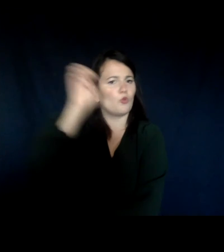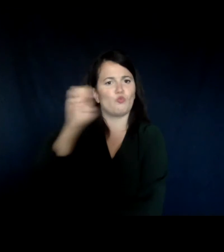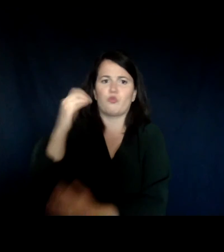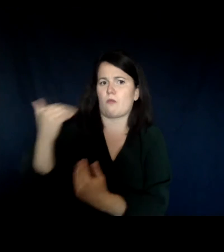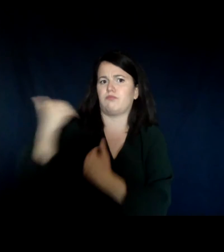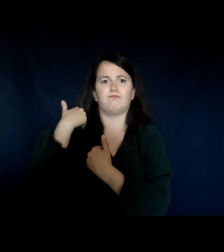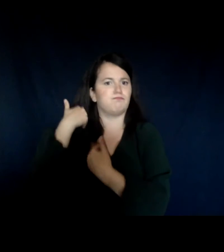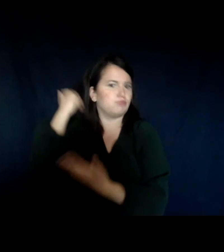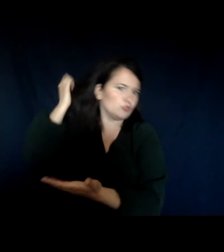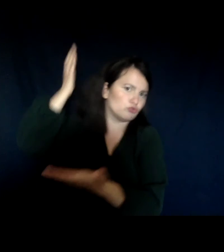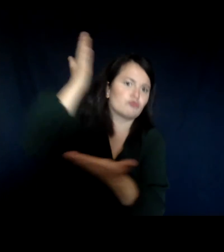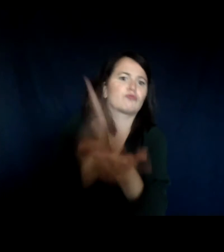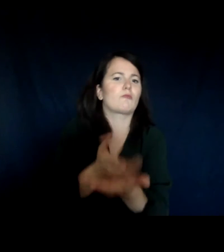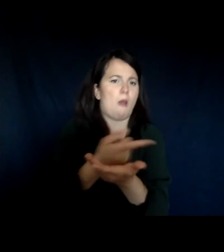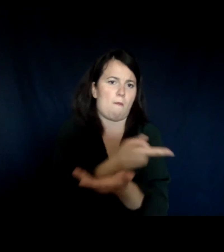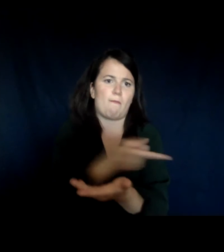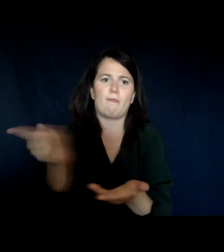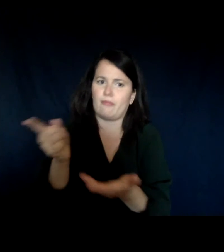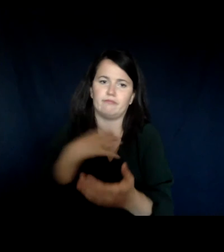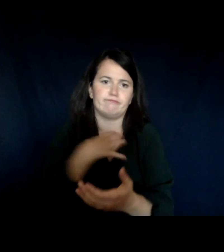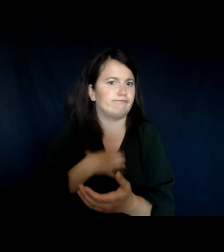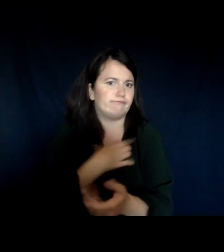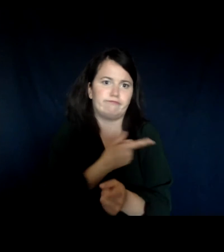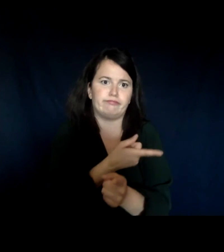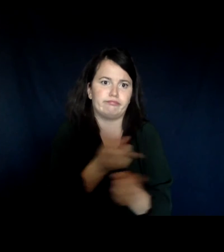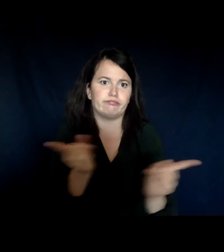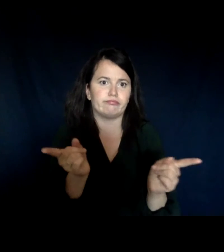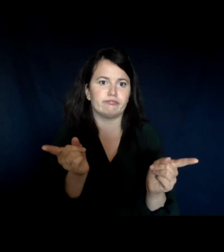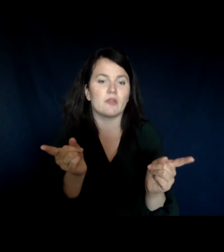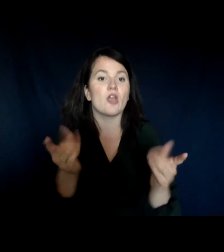What are the needs? There are three types of needs I think.